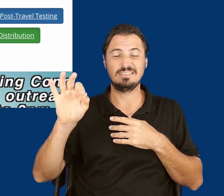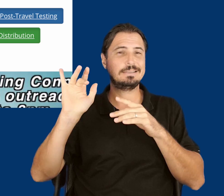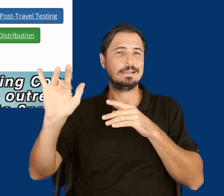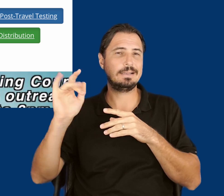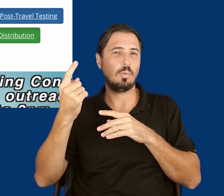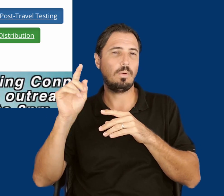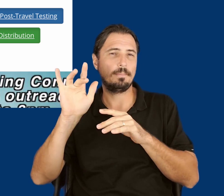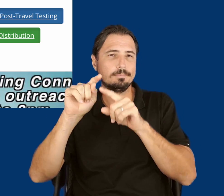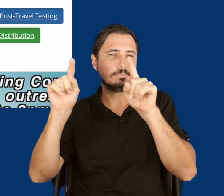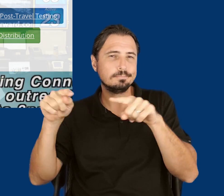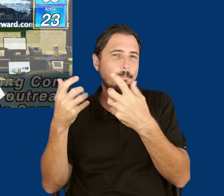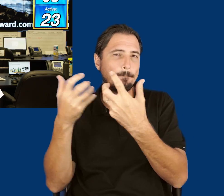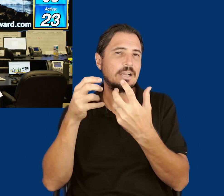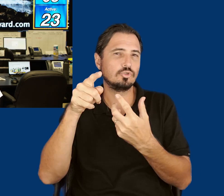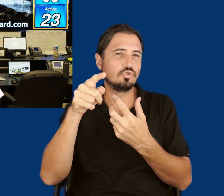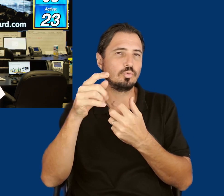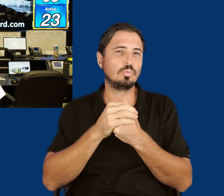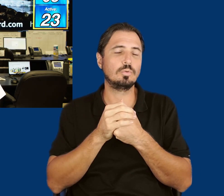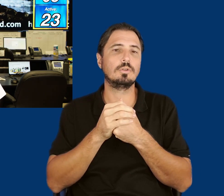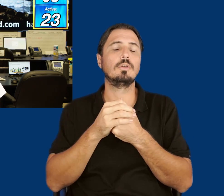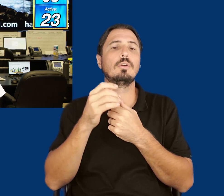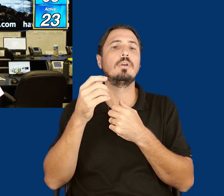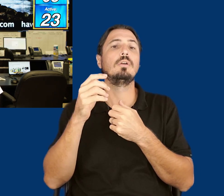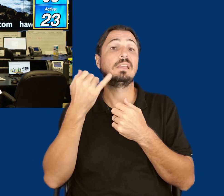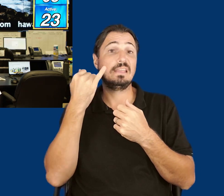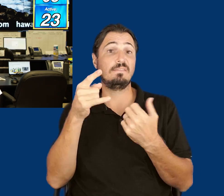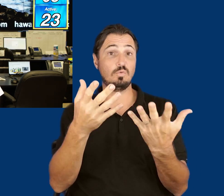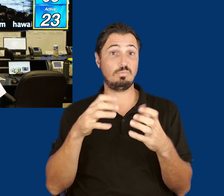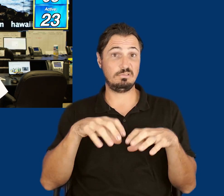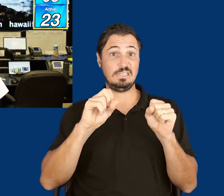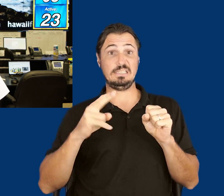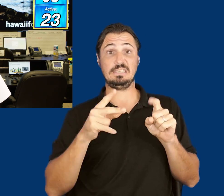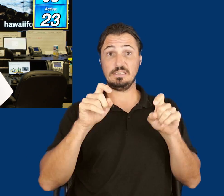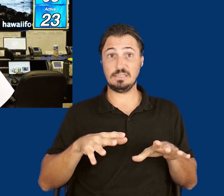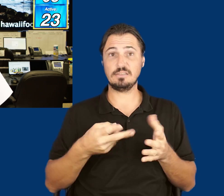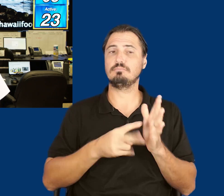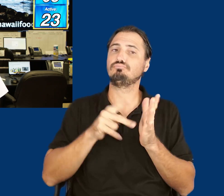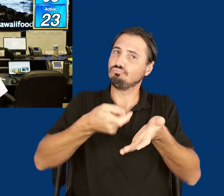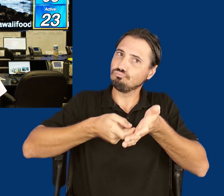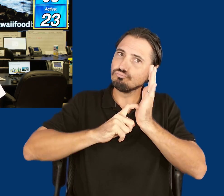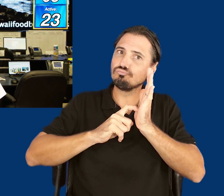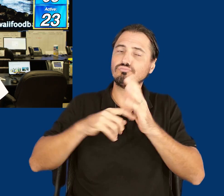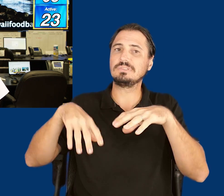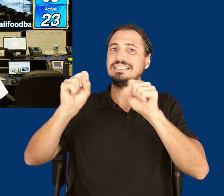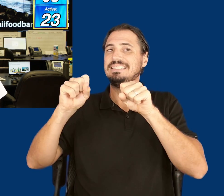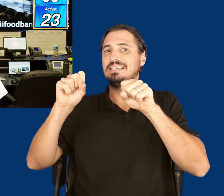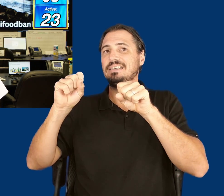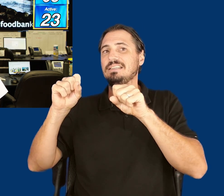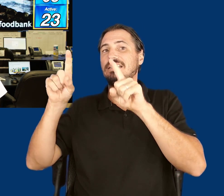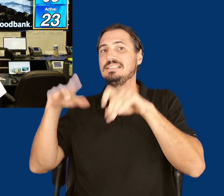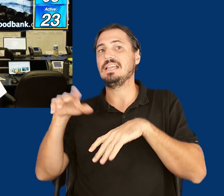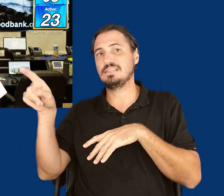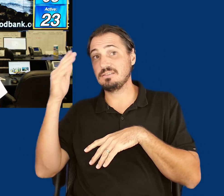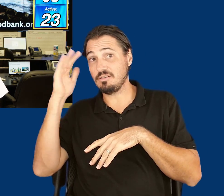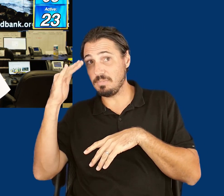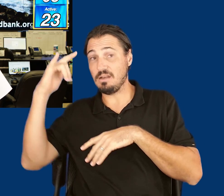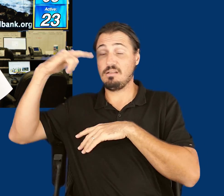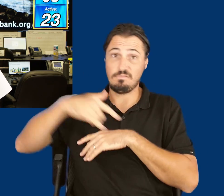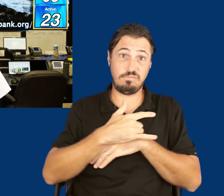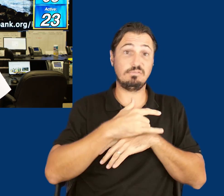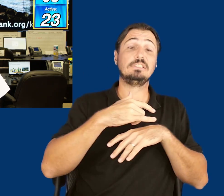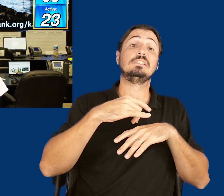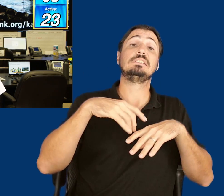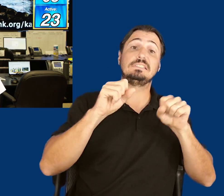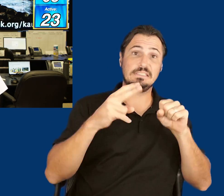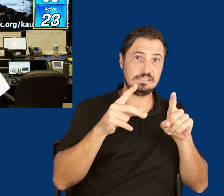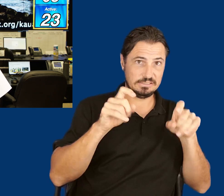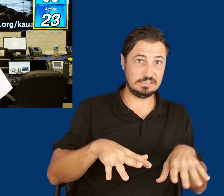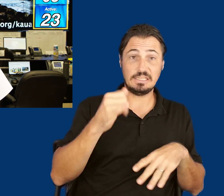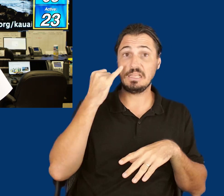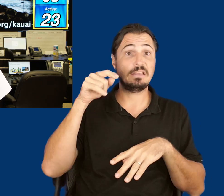To qualify for a post-travel test, you must have participated in the state’s Pre-Travel Test Program. If you have not participated in the state’s Pre-Travel Testing Program, there is no option to test out